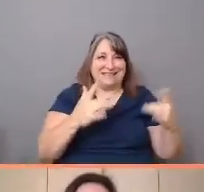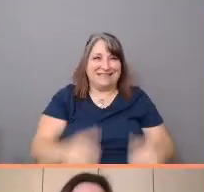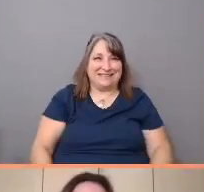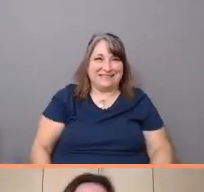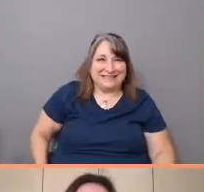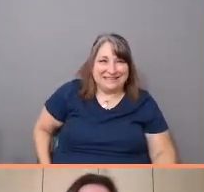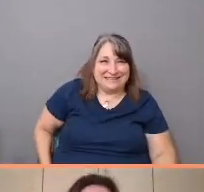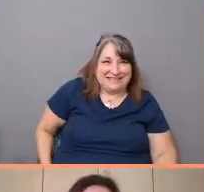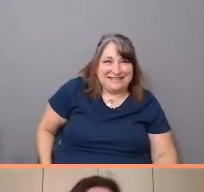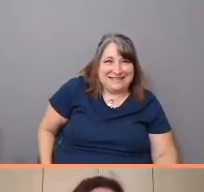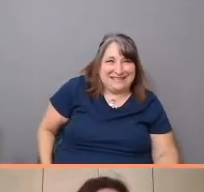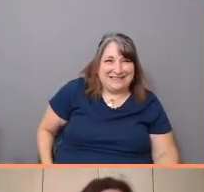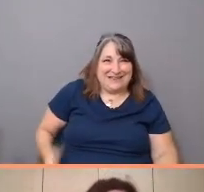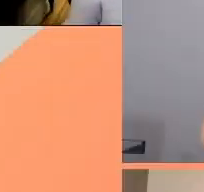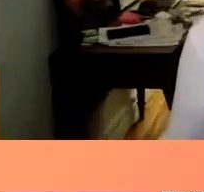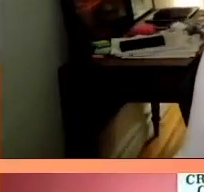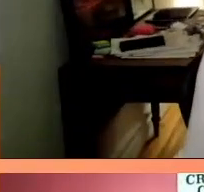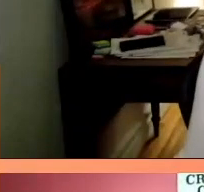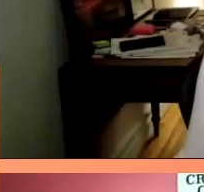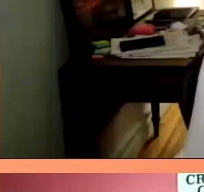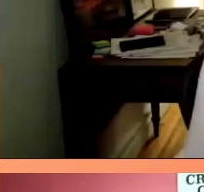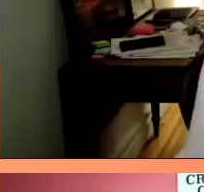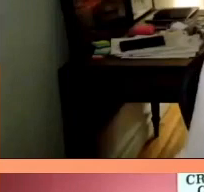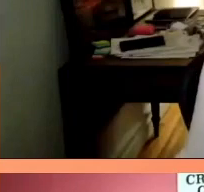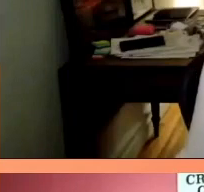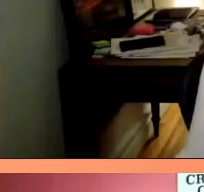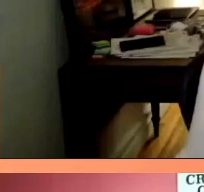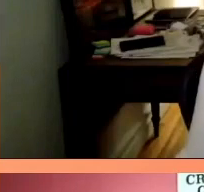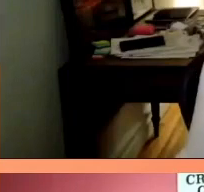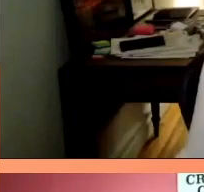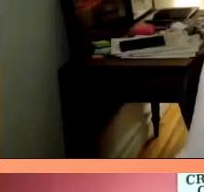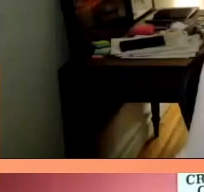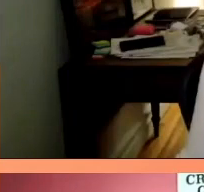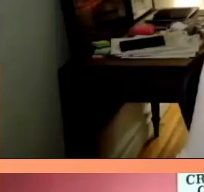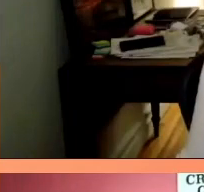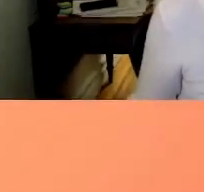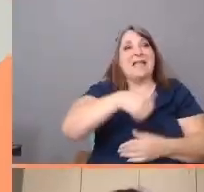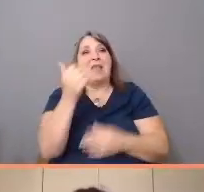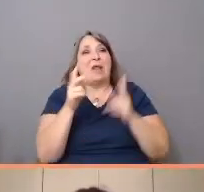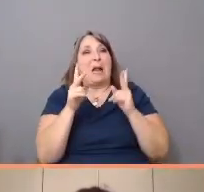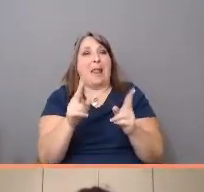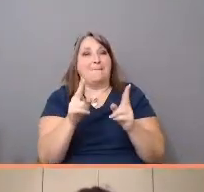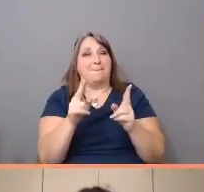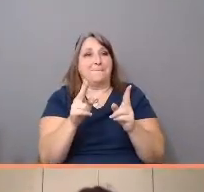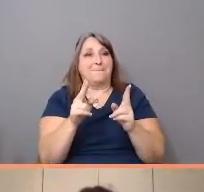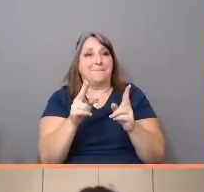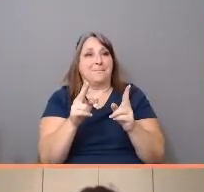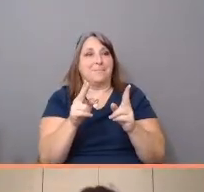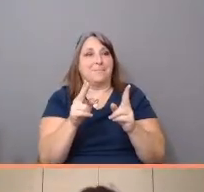This is not the Denise clip. This is the other clip. Yeah, this is the-- I don't want to use the word ..